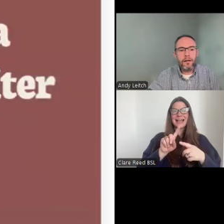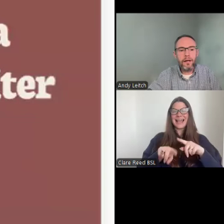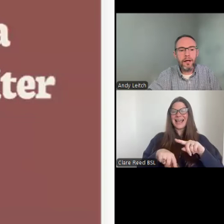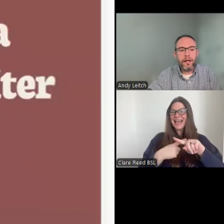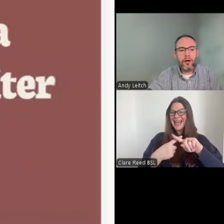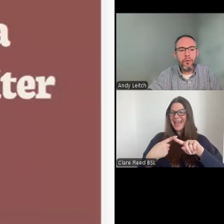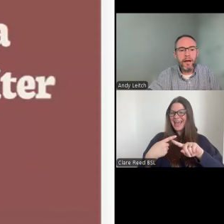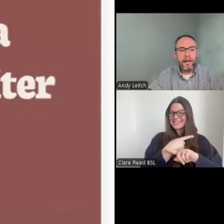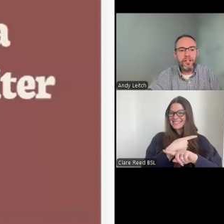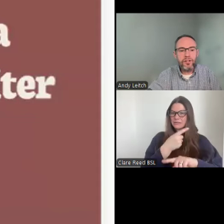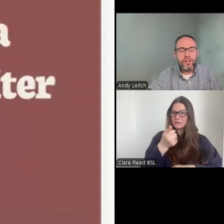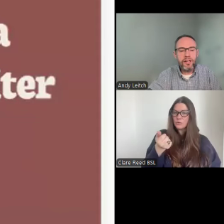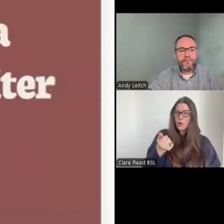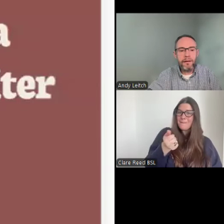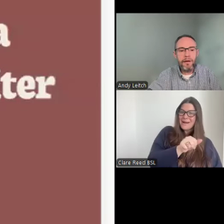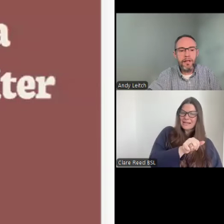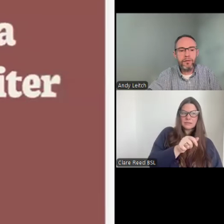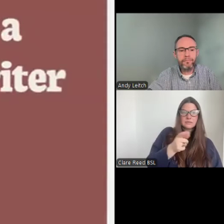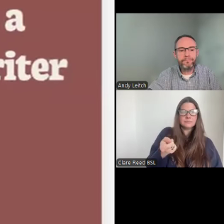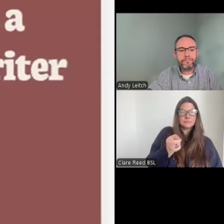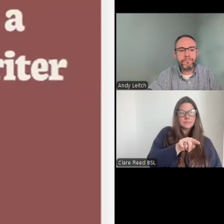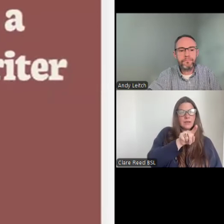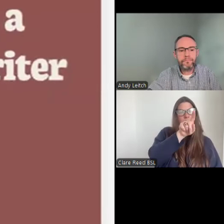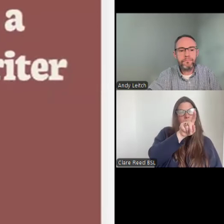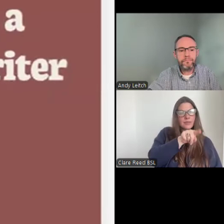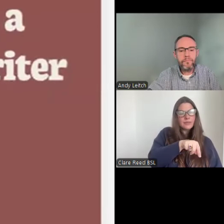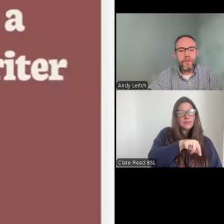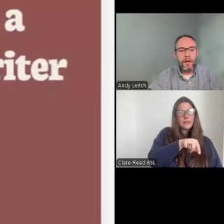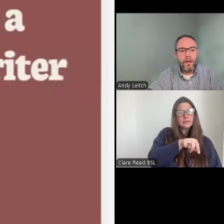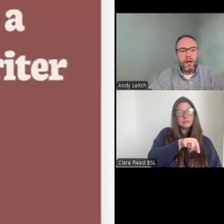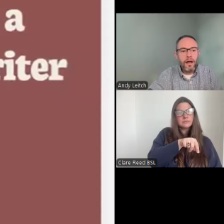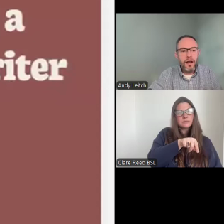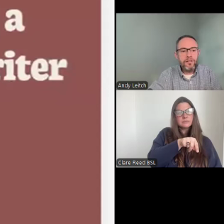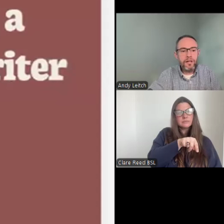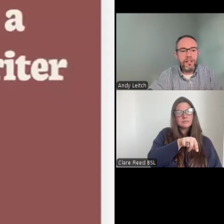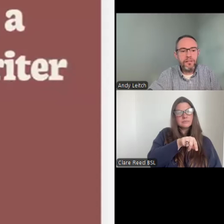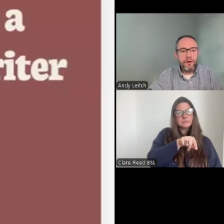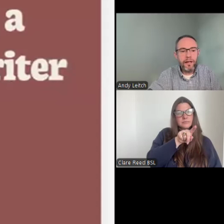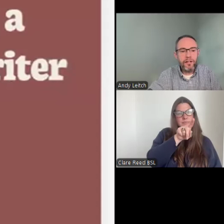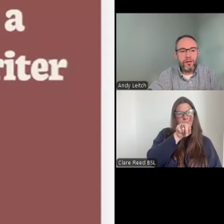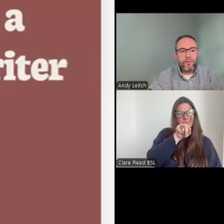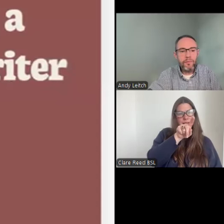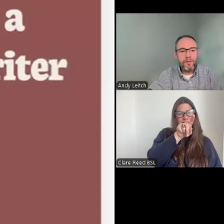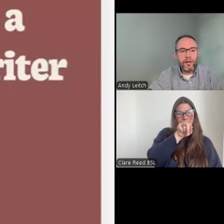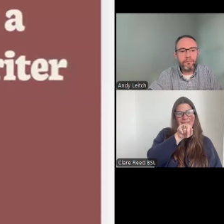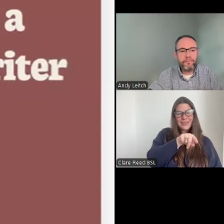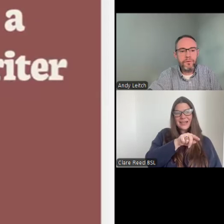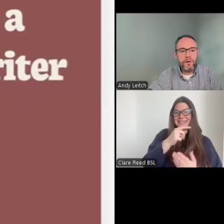and then I'm going to click on Pages on this left-hand menu. Here's a list of the pages on my website.